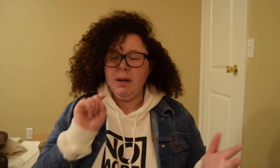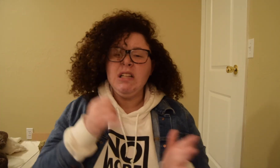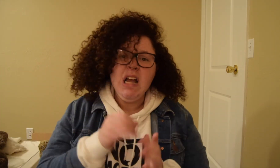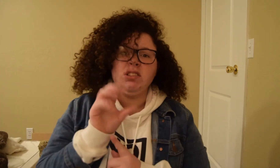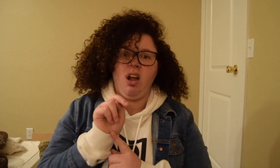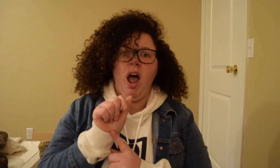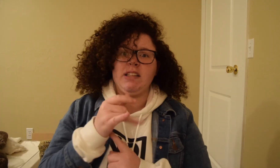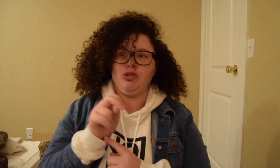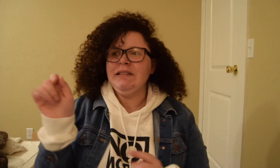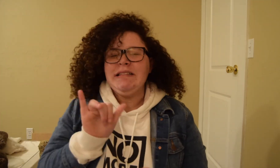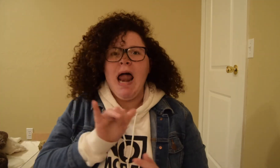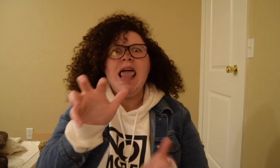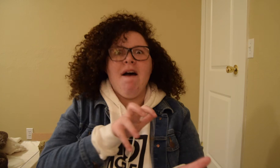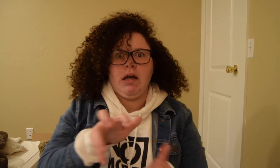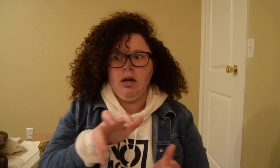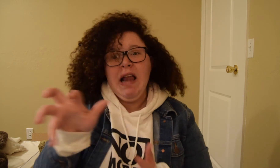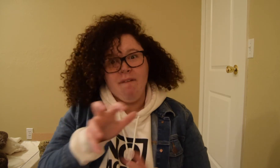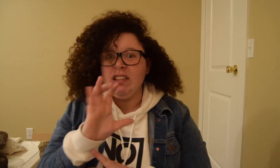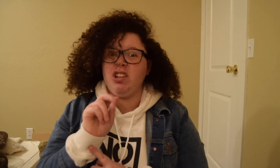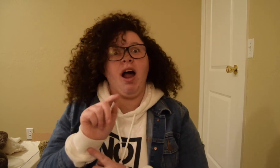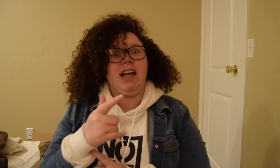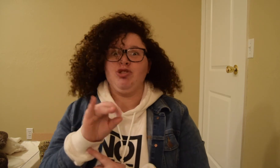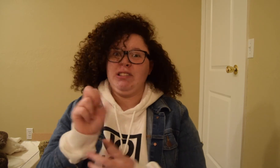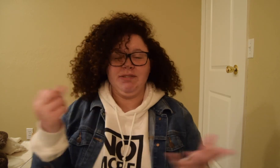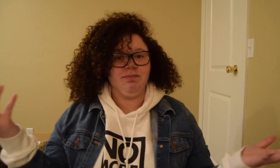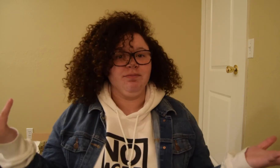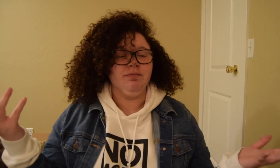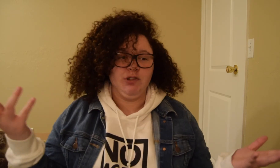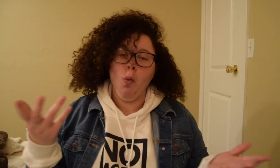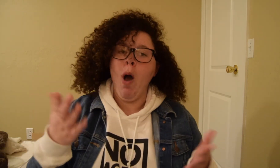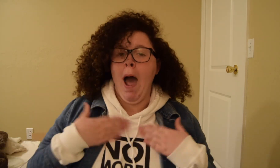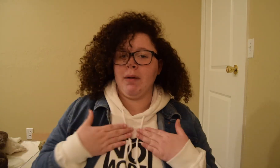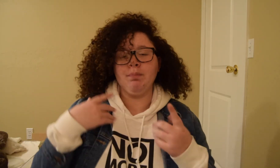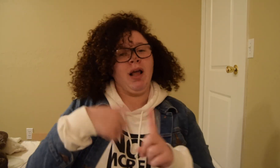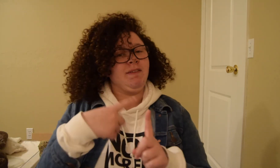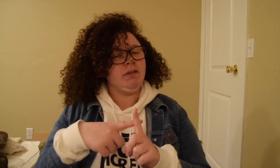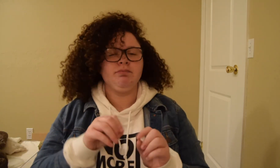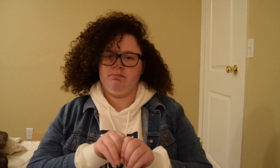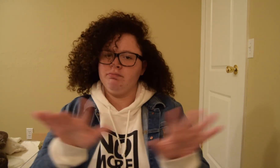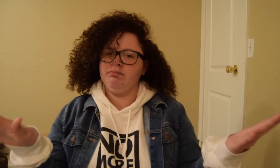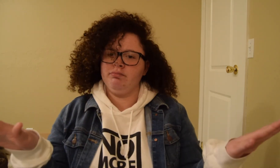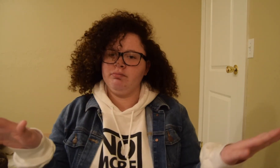Because it's contagious. It's like laughing. Laughing is contagious Happy words and positivity, it will spread around